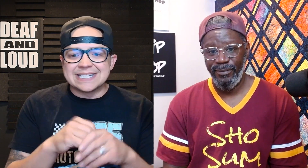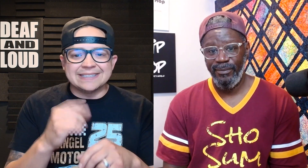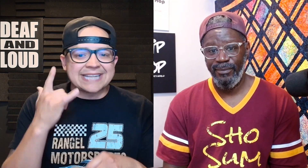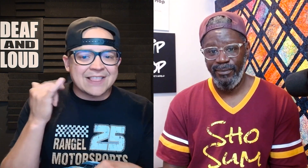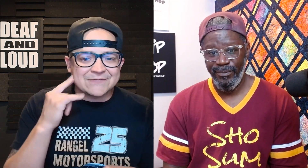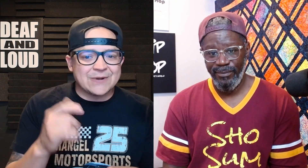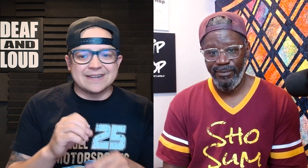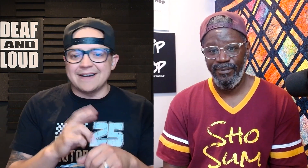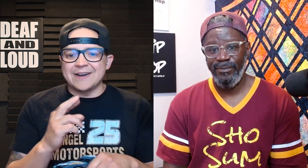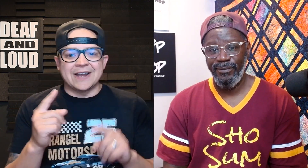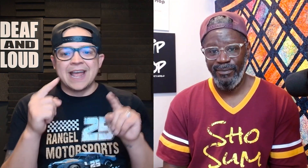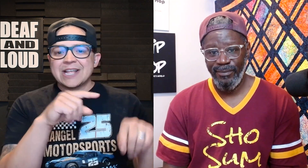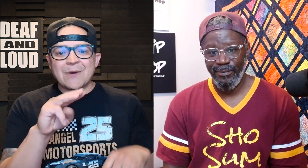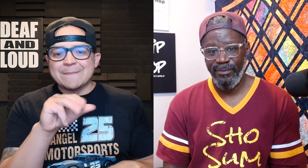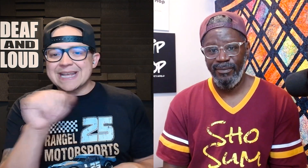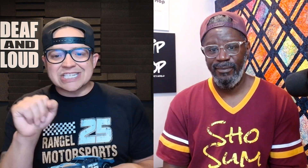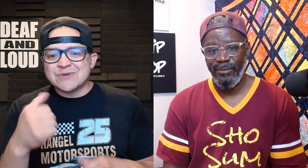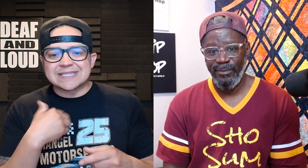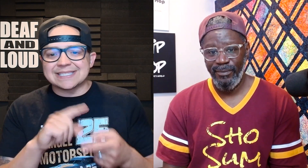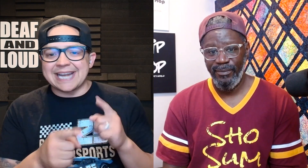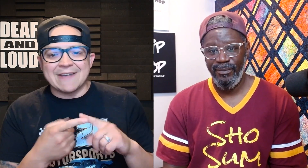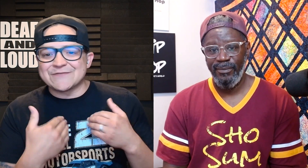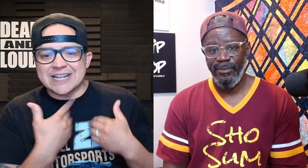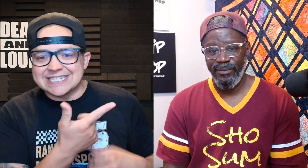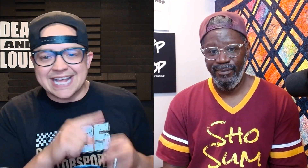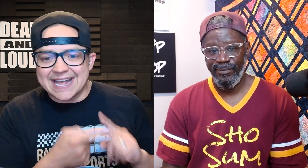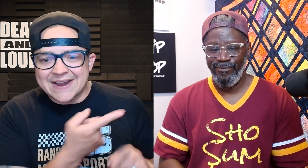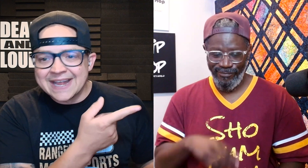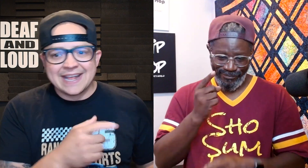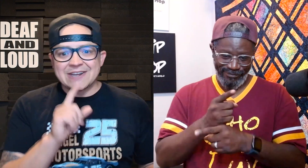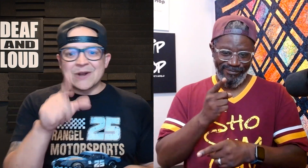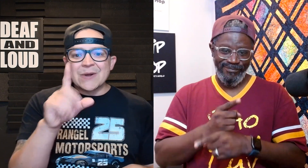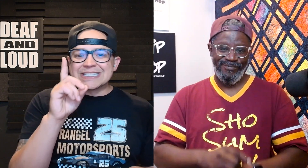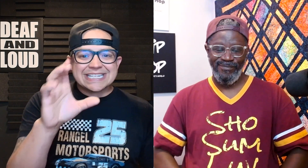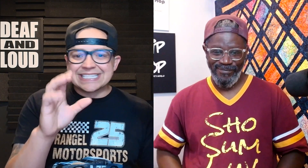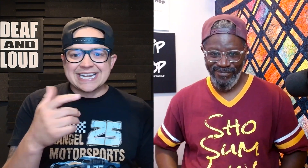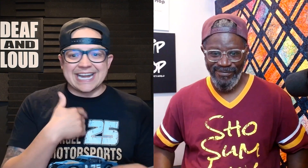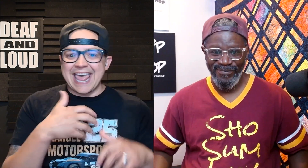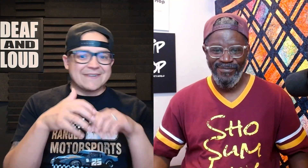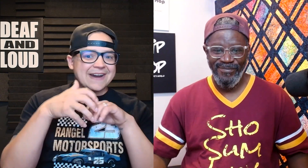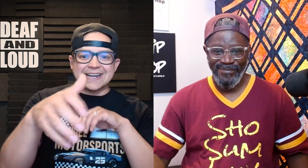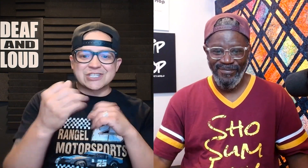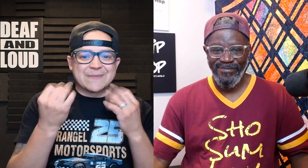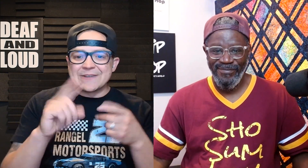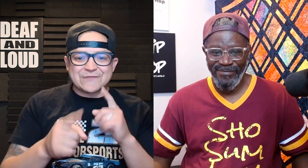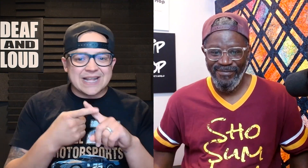in California or go to Massachusetts and have friends there, you know, go to DC and have so many friends